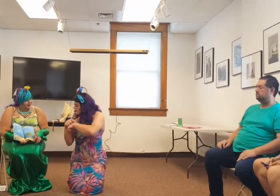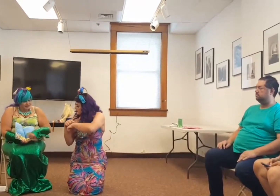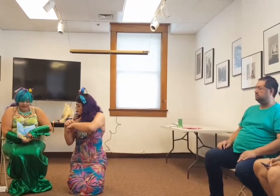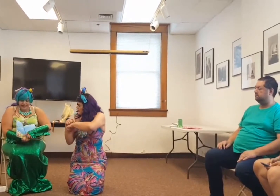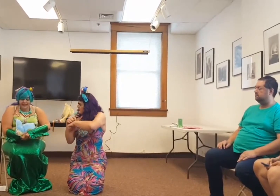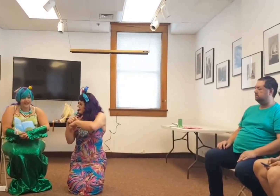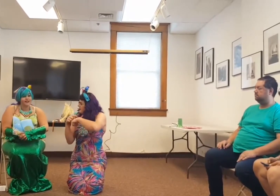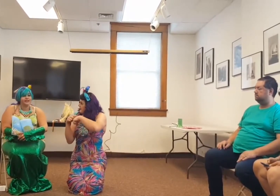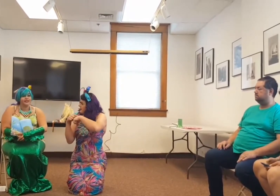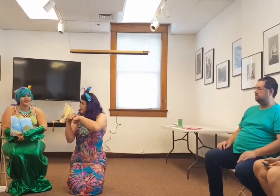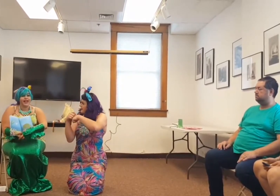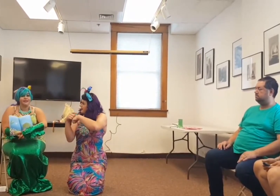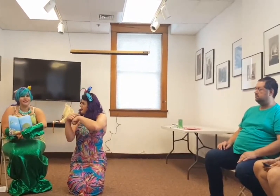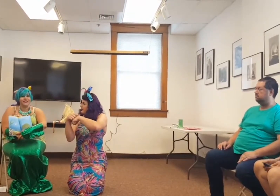The sea snail. The sign for "snail."